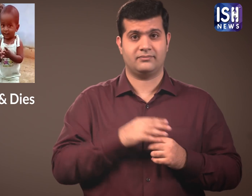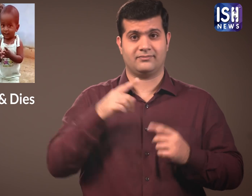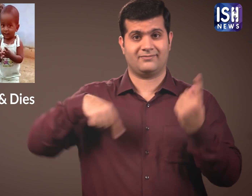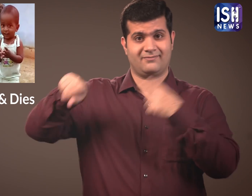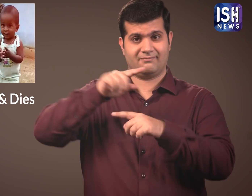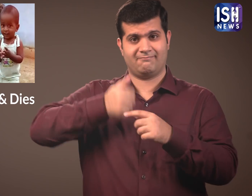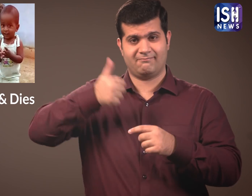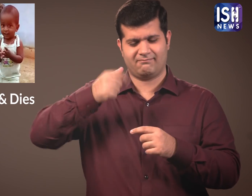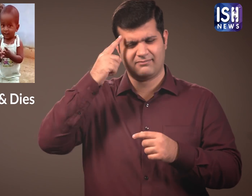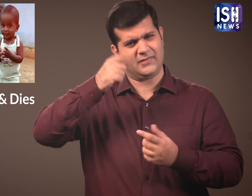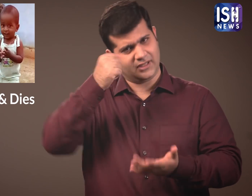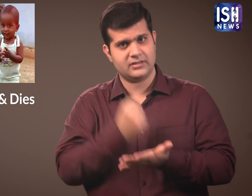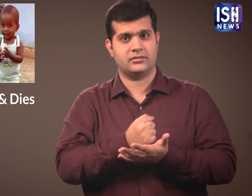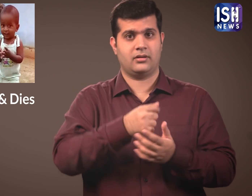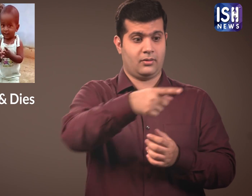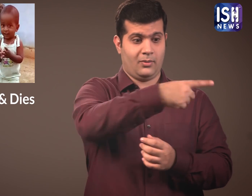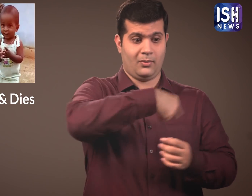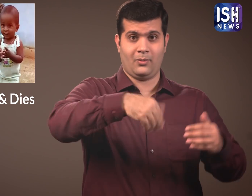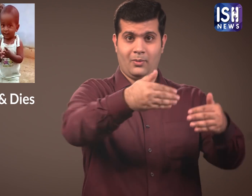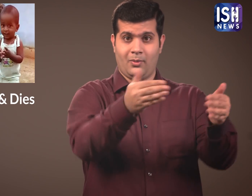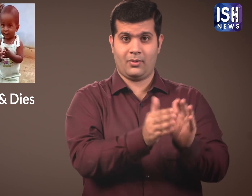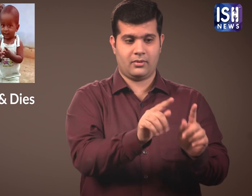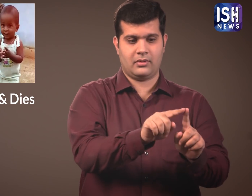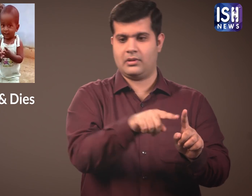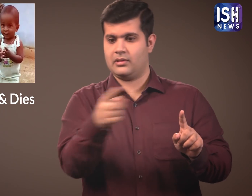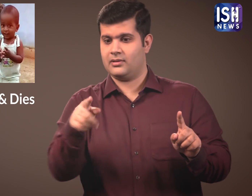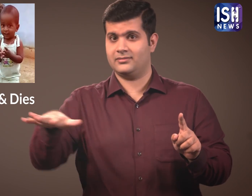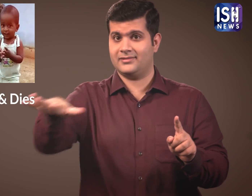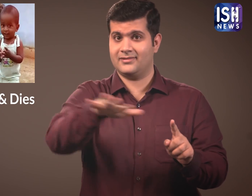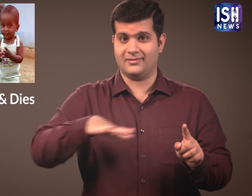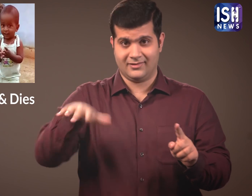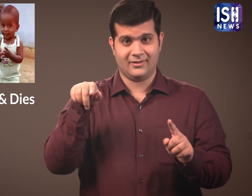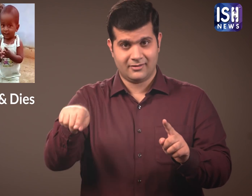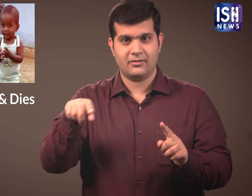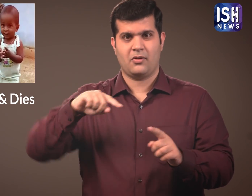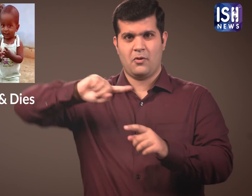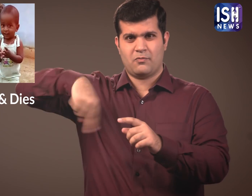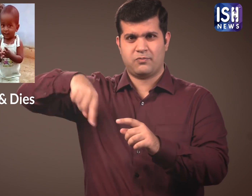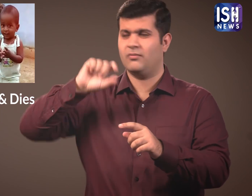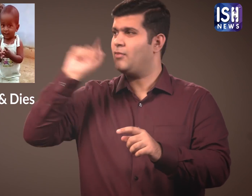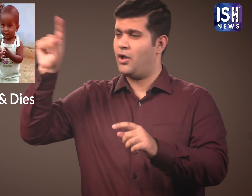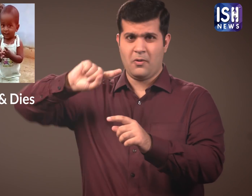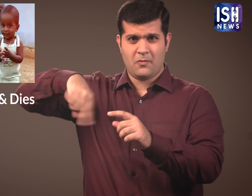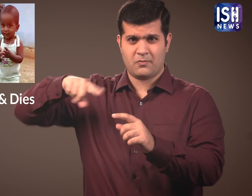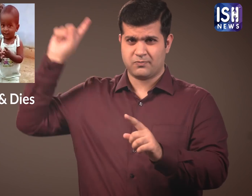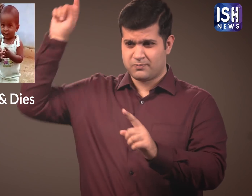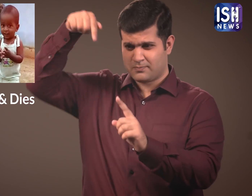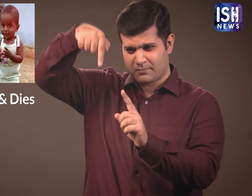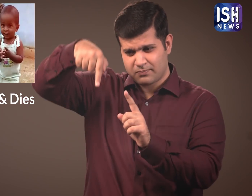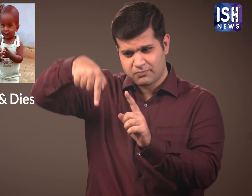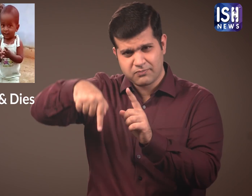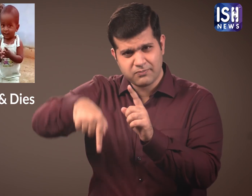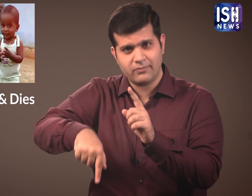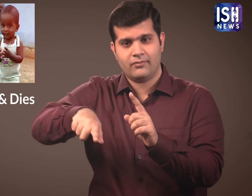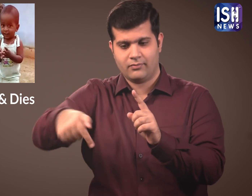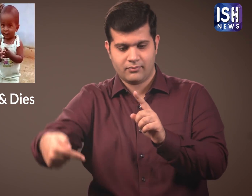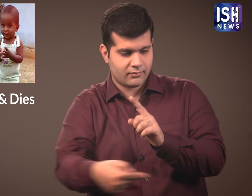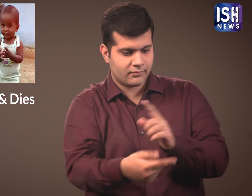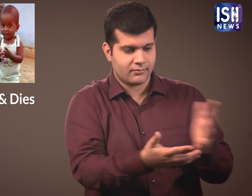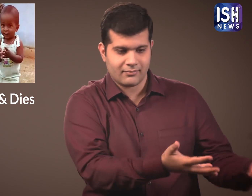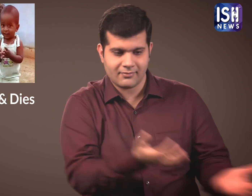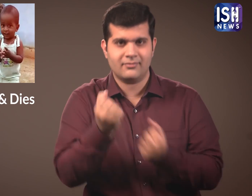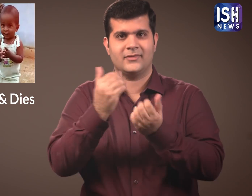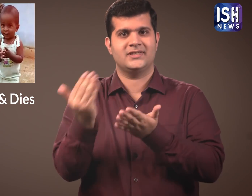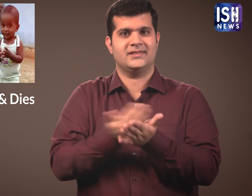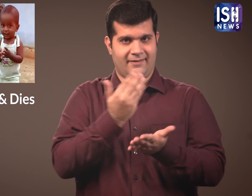Officials drilled a tunnel parallel to the bore well so that they could reach him.